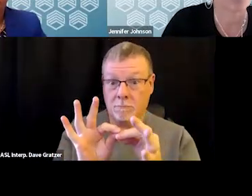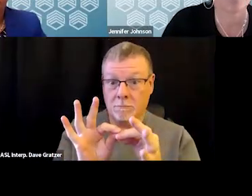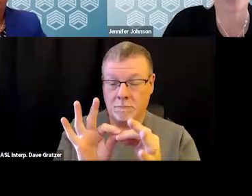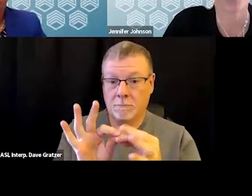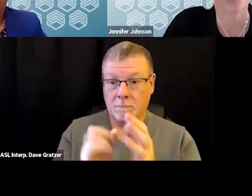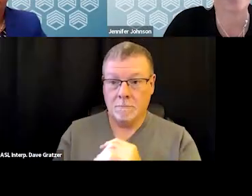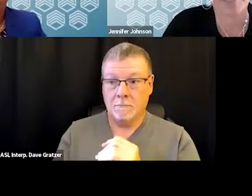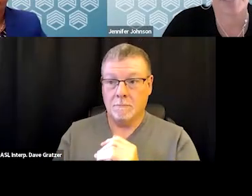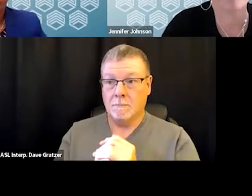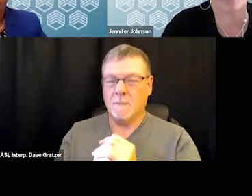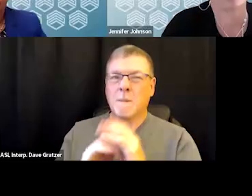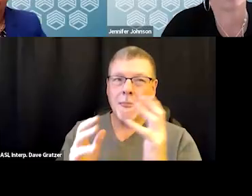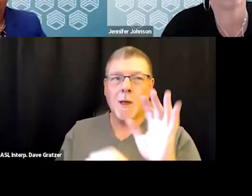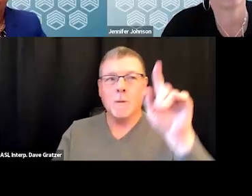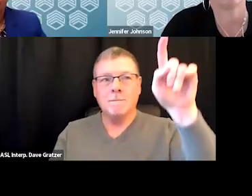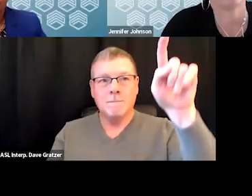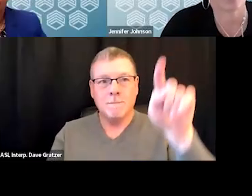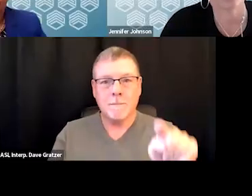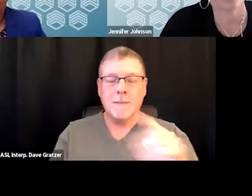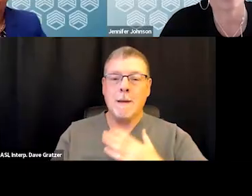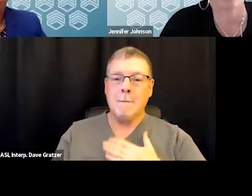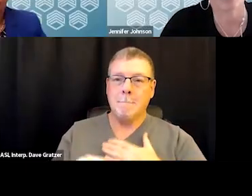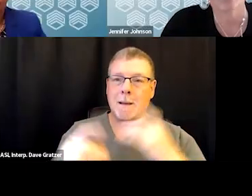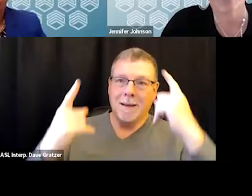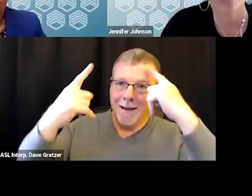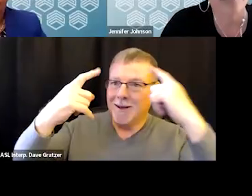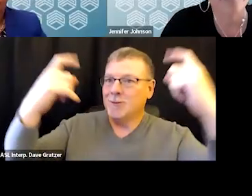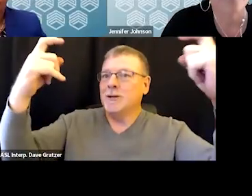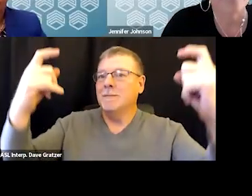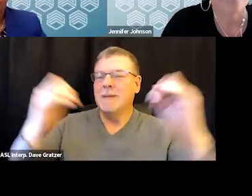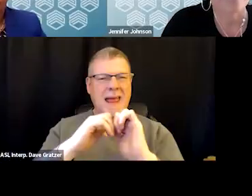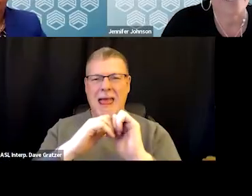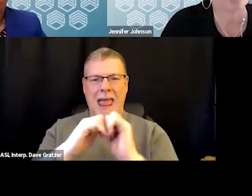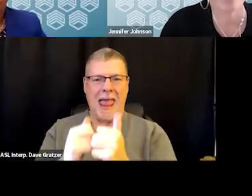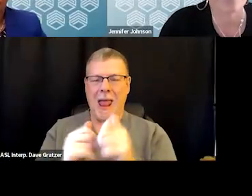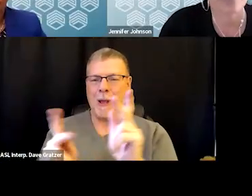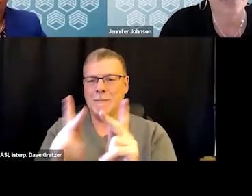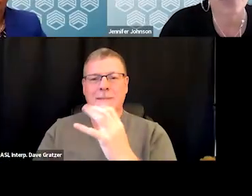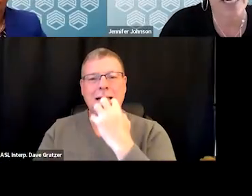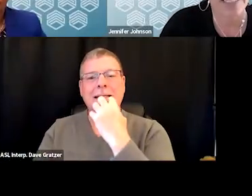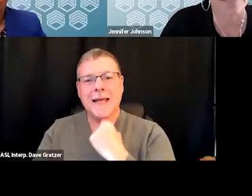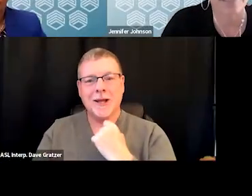So these are sort of my, my, my dreams. How do we get everyone to care? How do we get everyone trained?